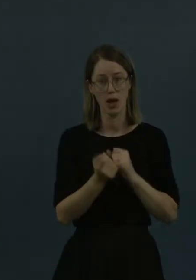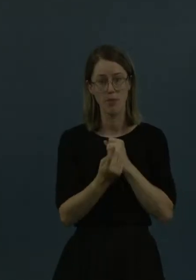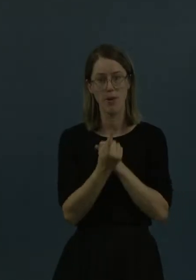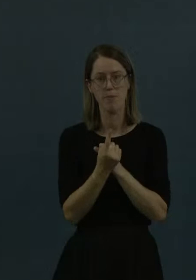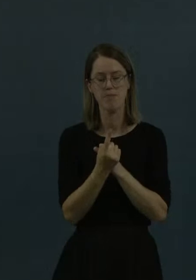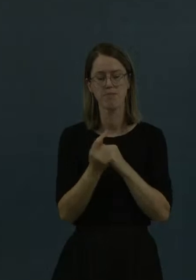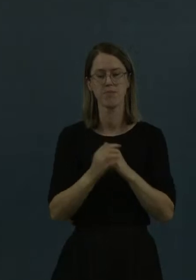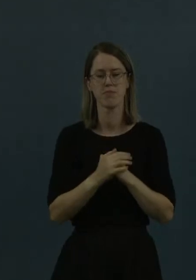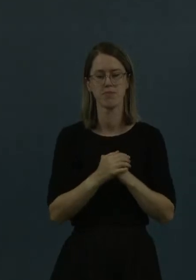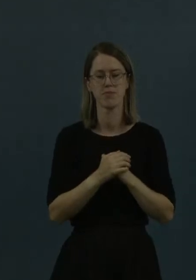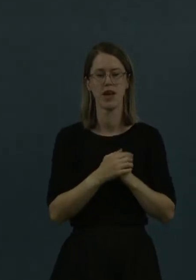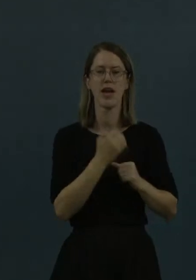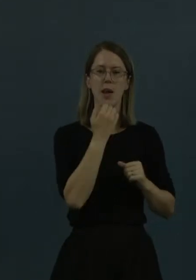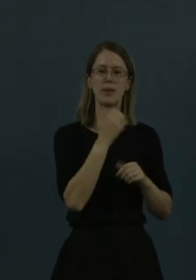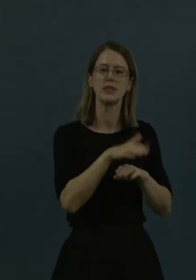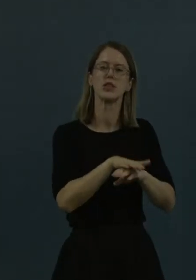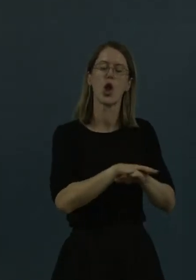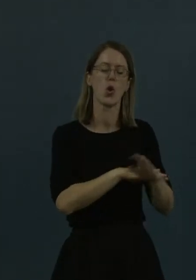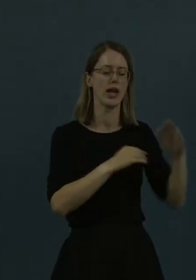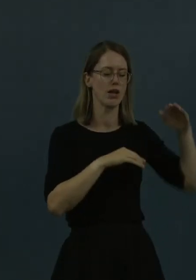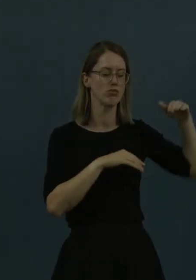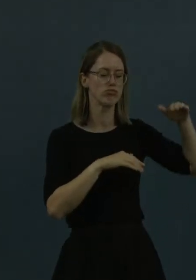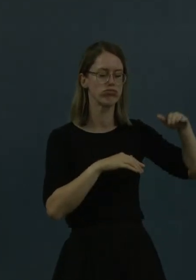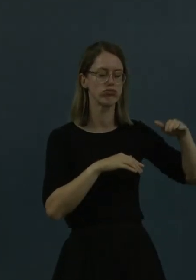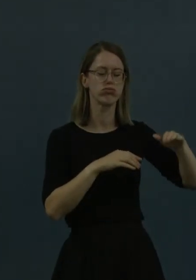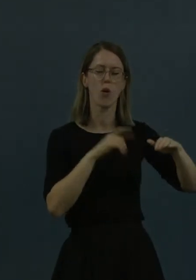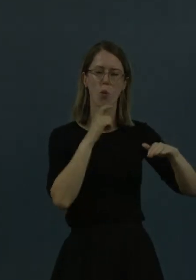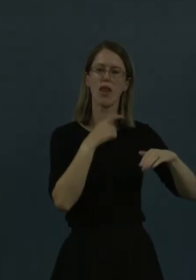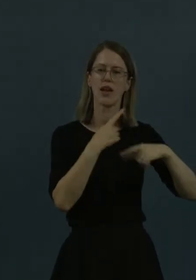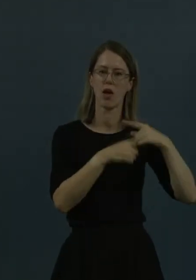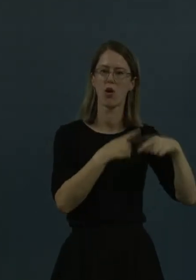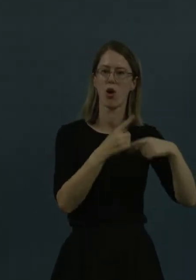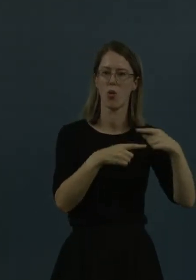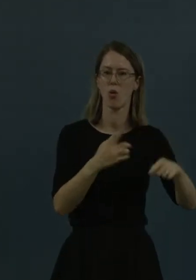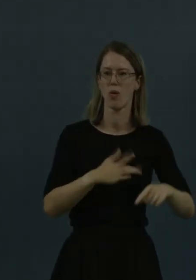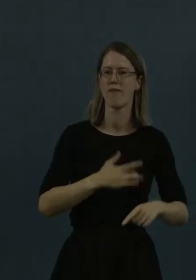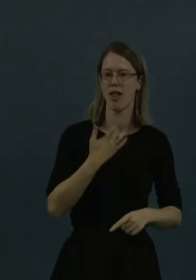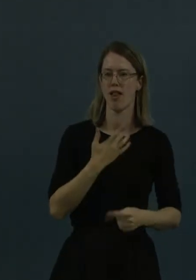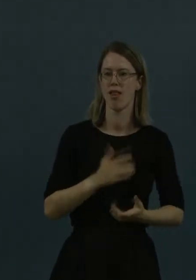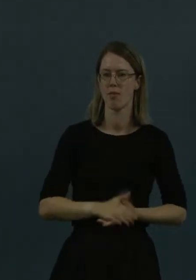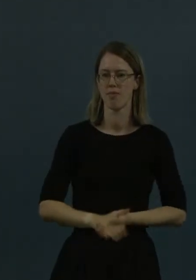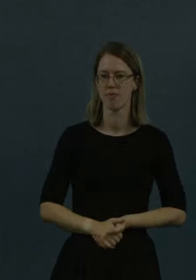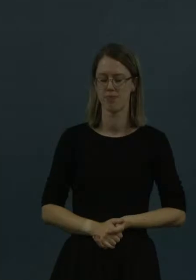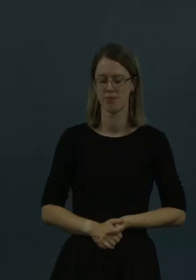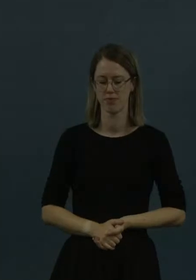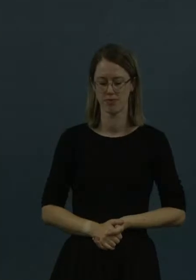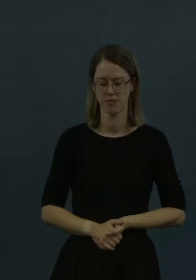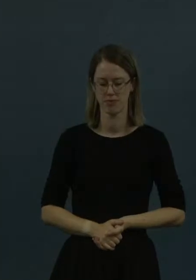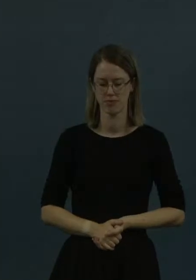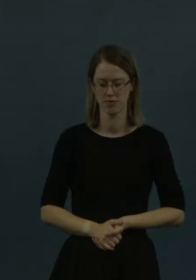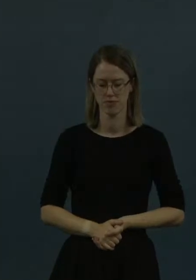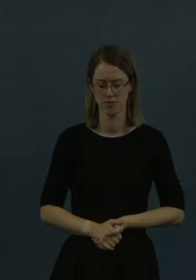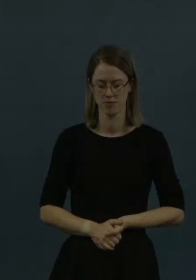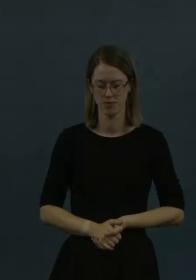seen last week of the numbers gradually coming down, we